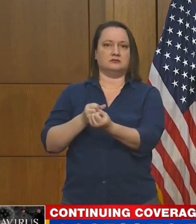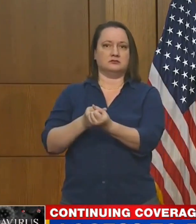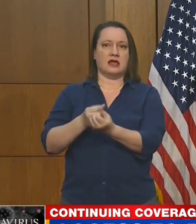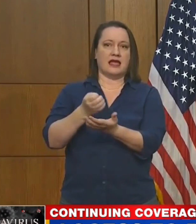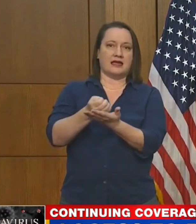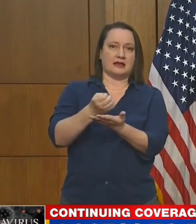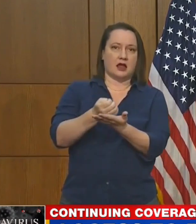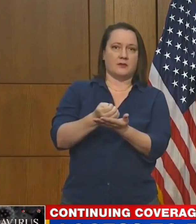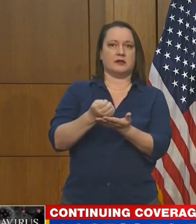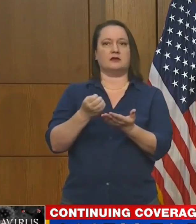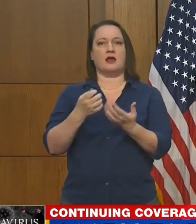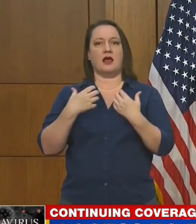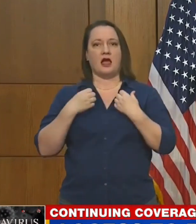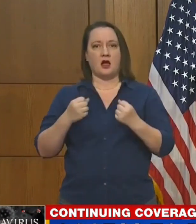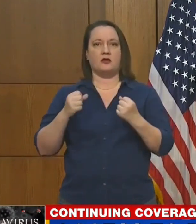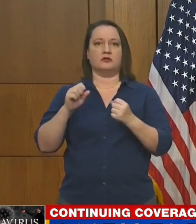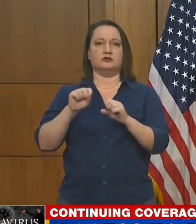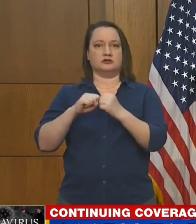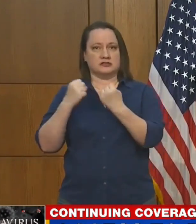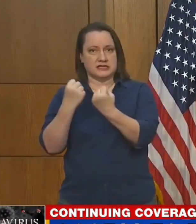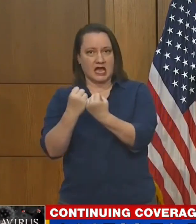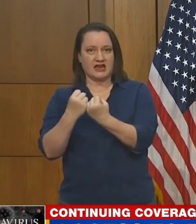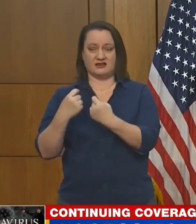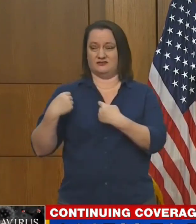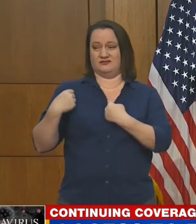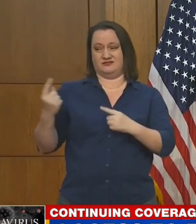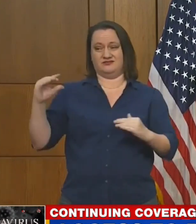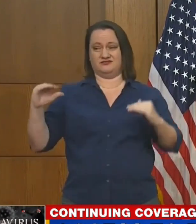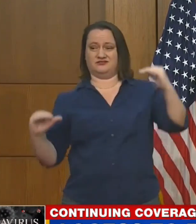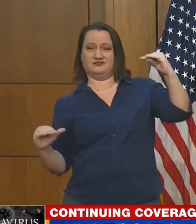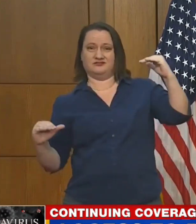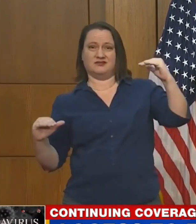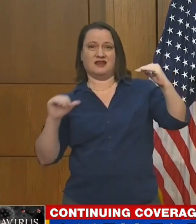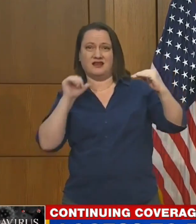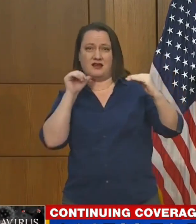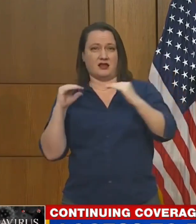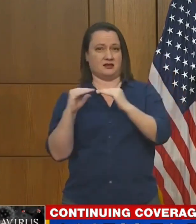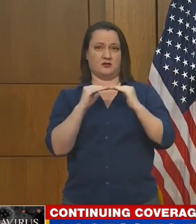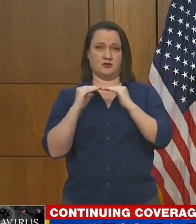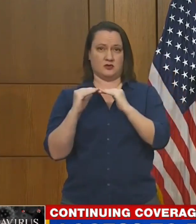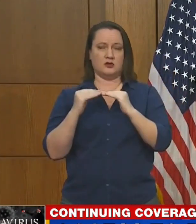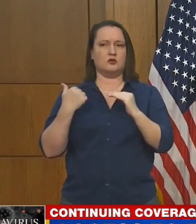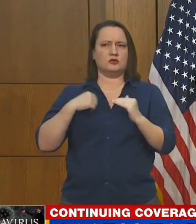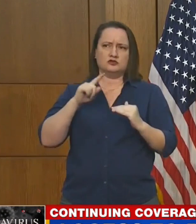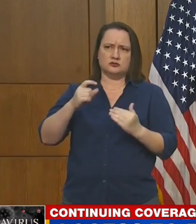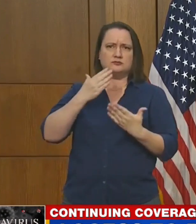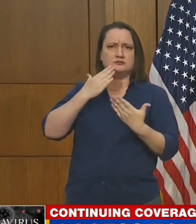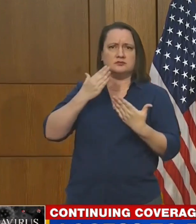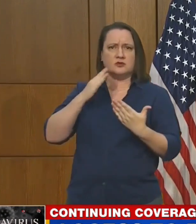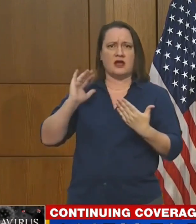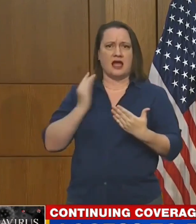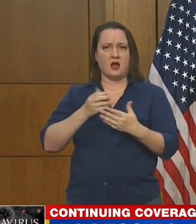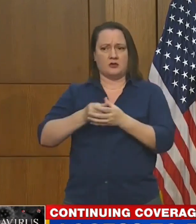NINETEEN PANDEMIC WHICH IS AMPLIFIED ECONOMIC HEALTH AND SOCIAL DISPARITIES WE SHOULD